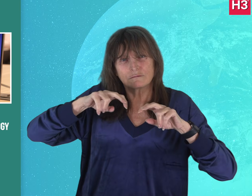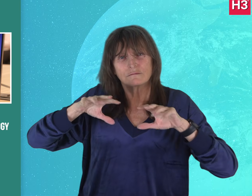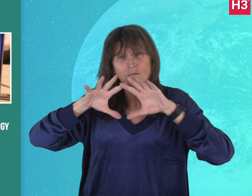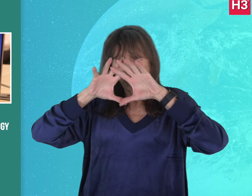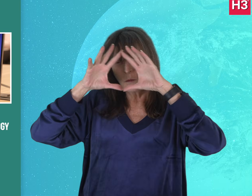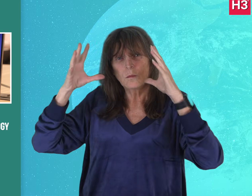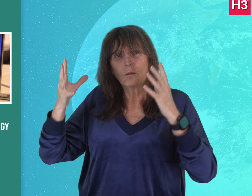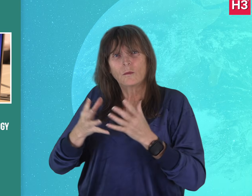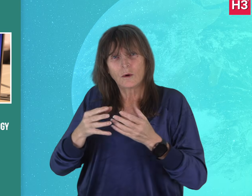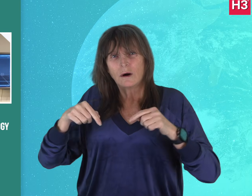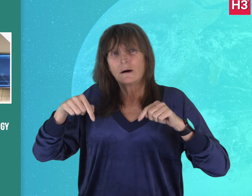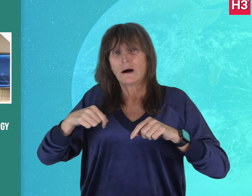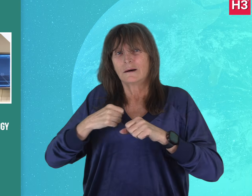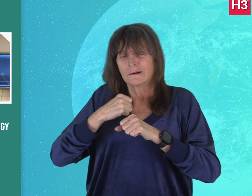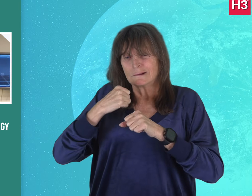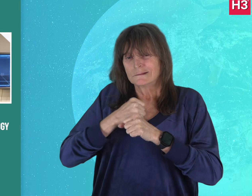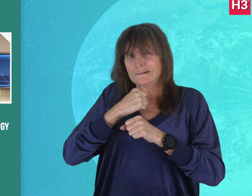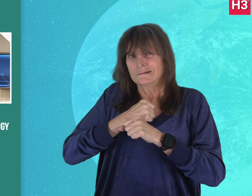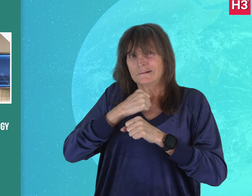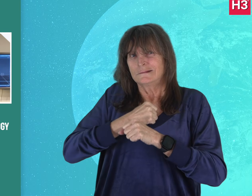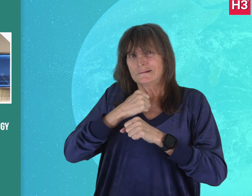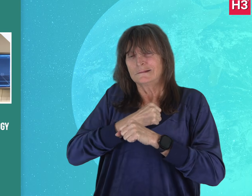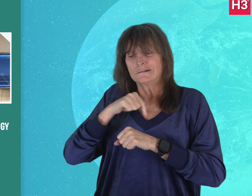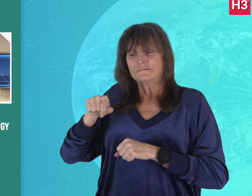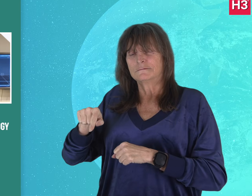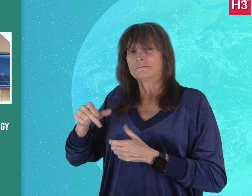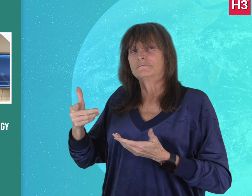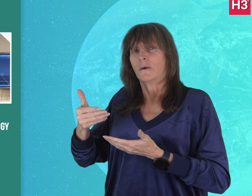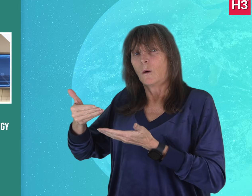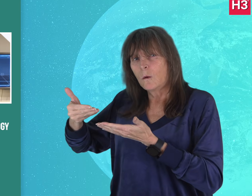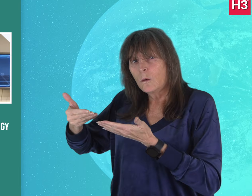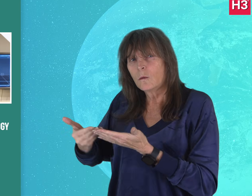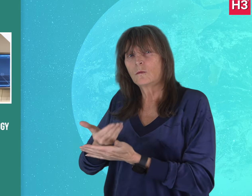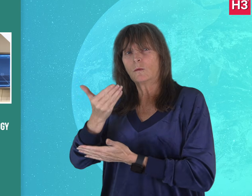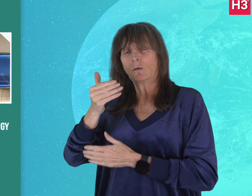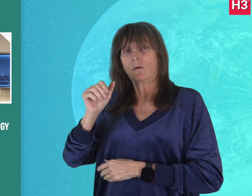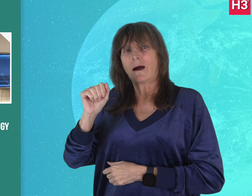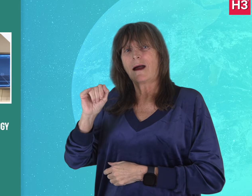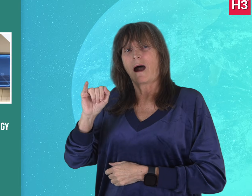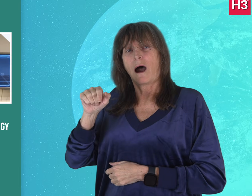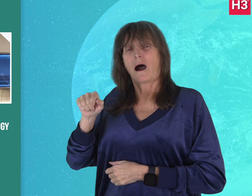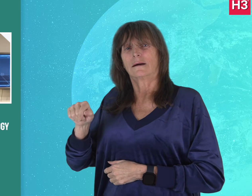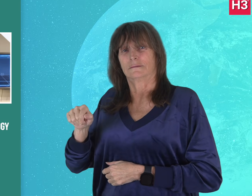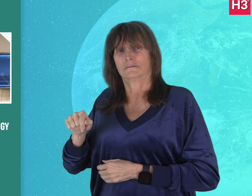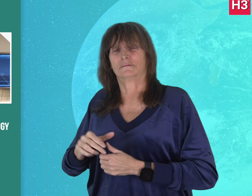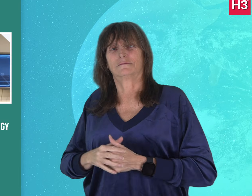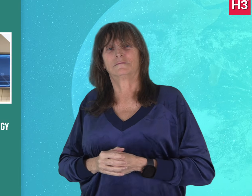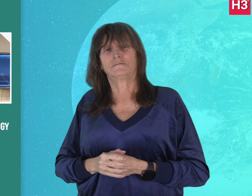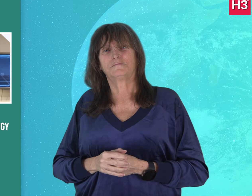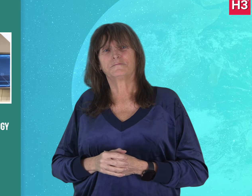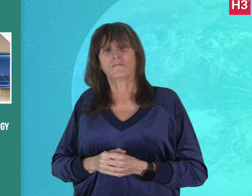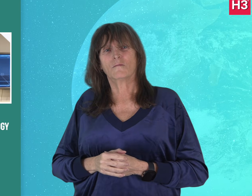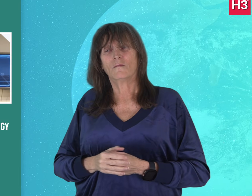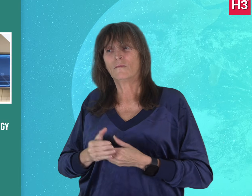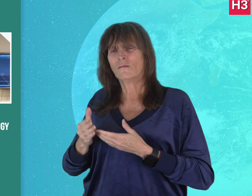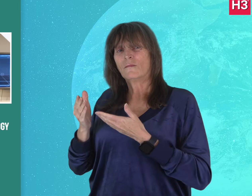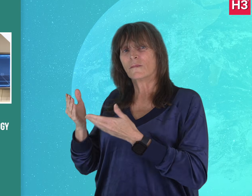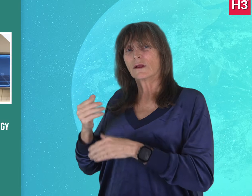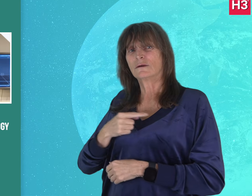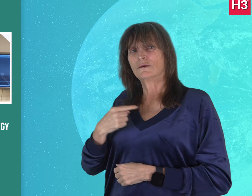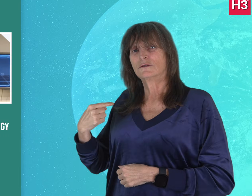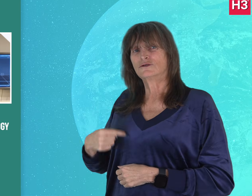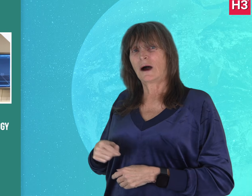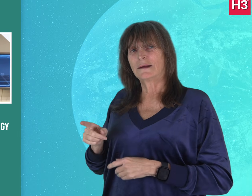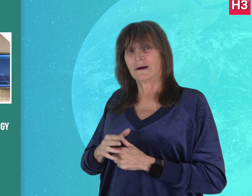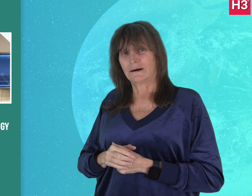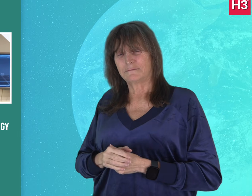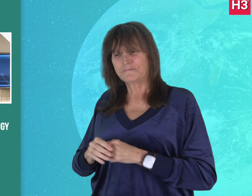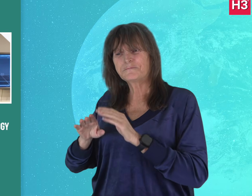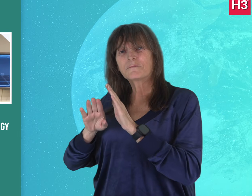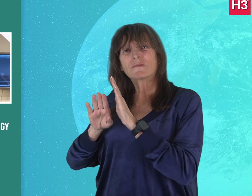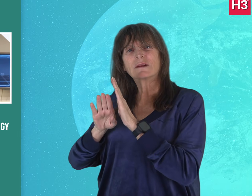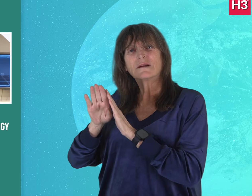around the world are working on new AI tools. In China, developers